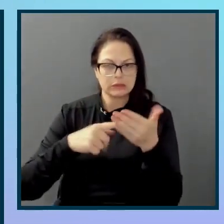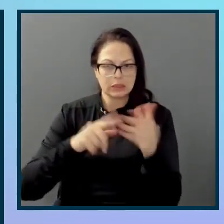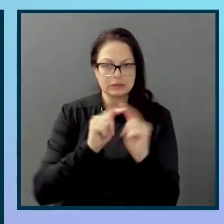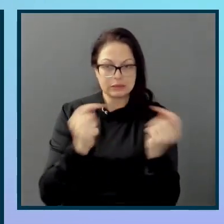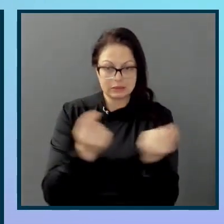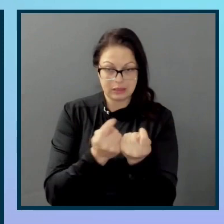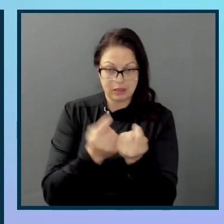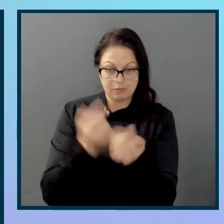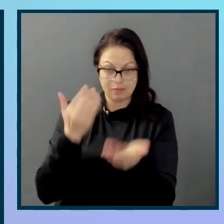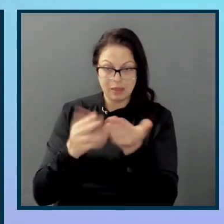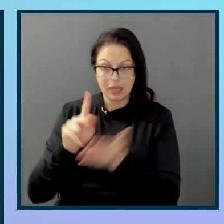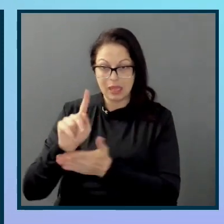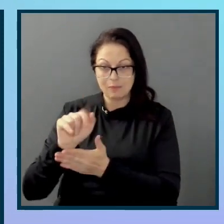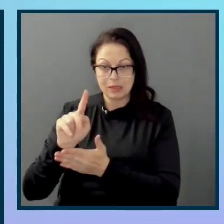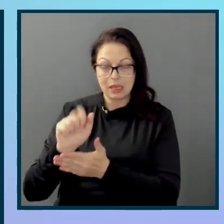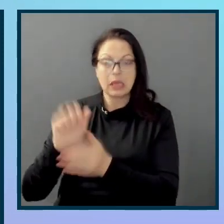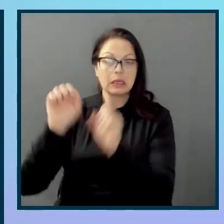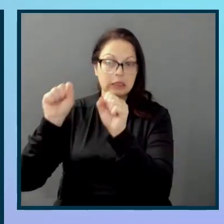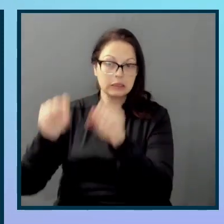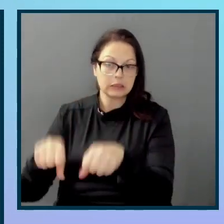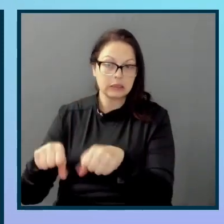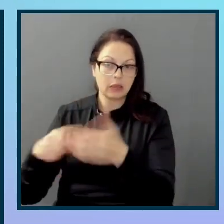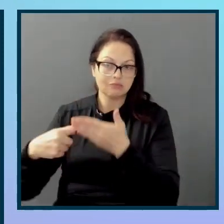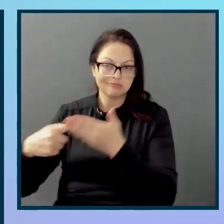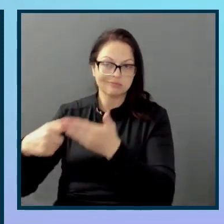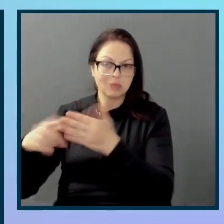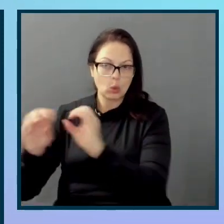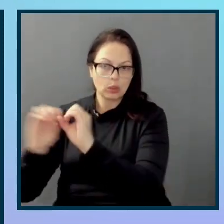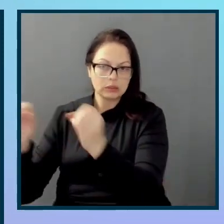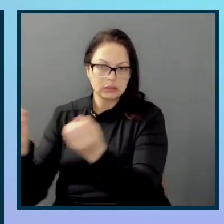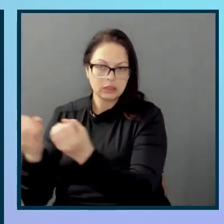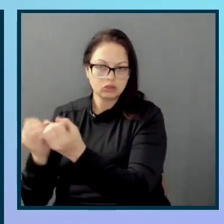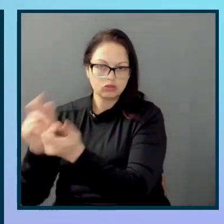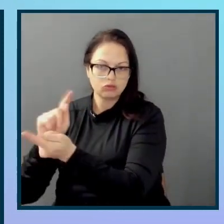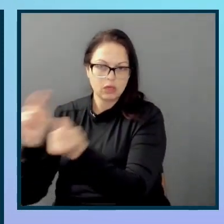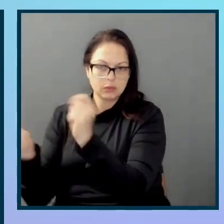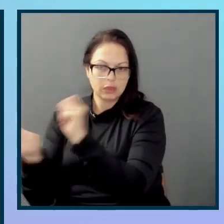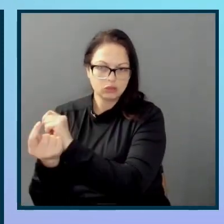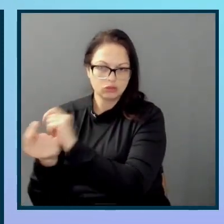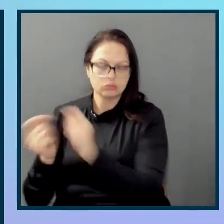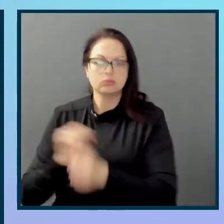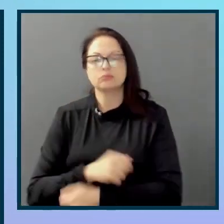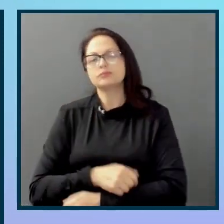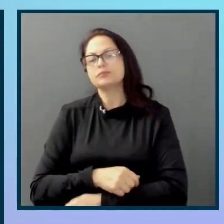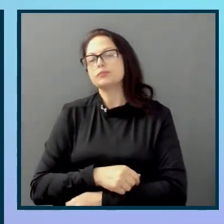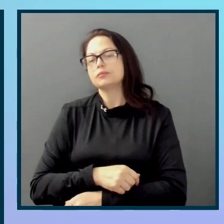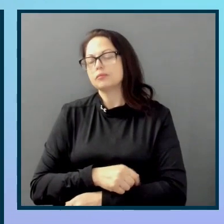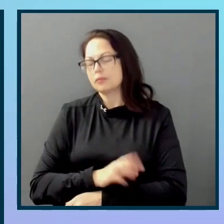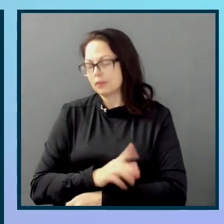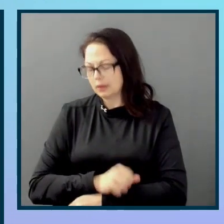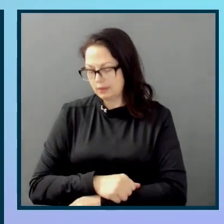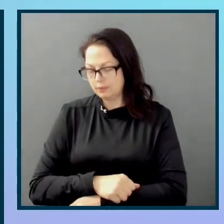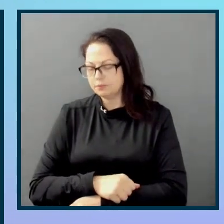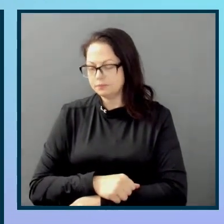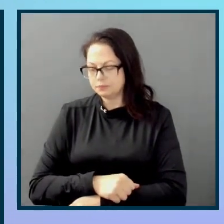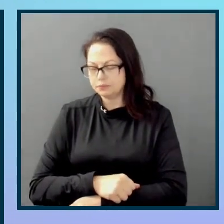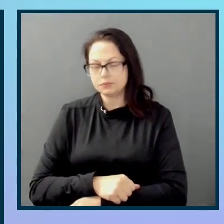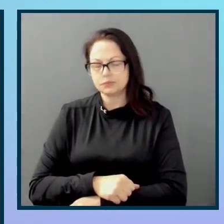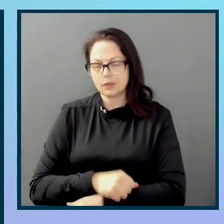the organizational transformational stuff. I think it's important, first of all, if the team is working on something new